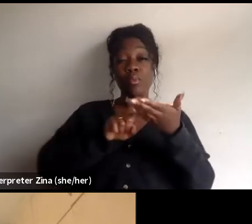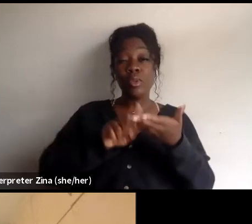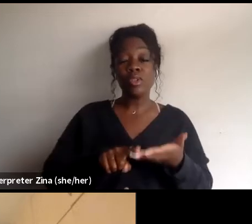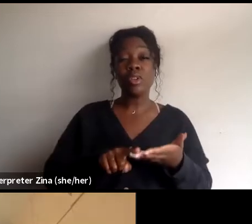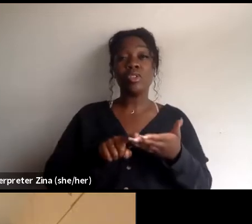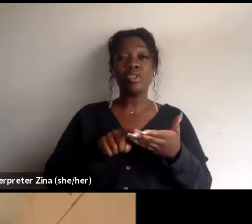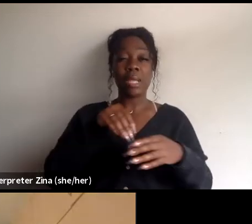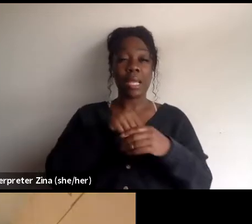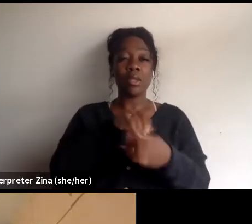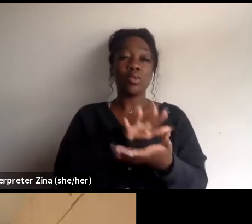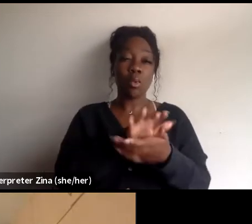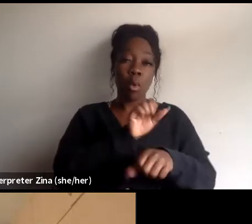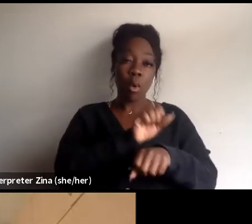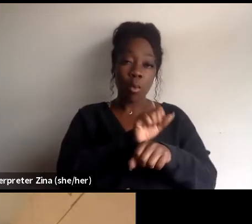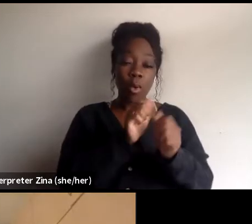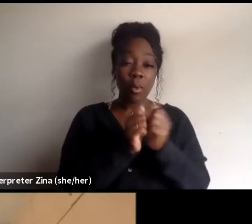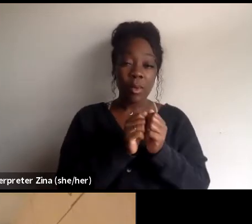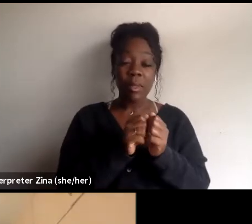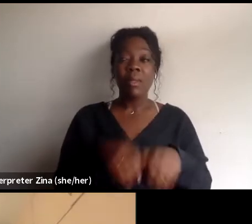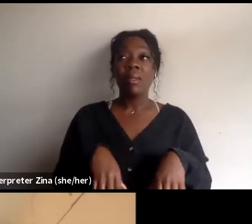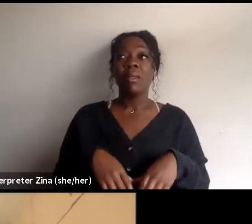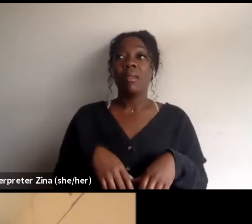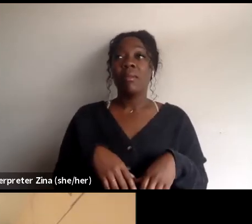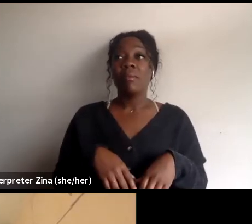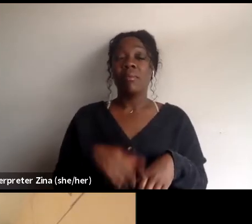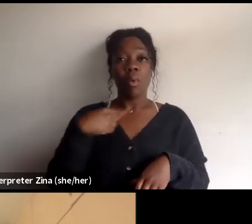and actually with an eye on equality and diversity.